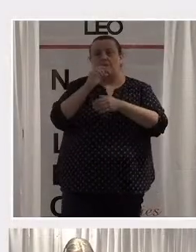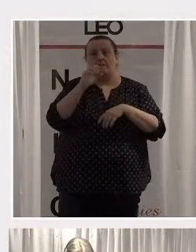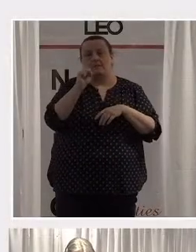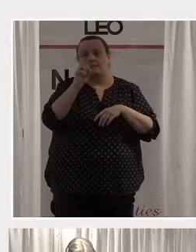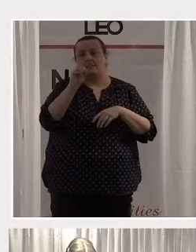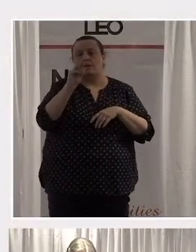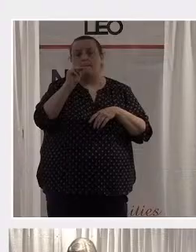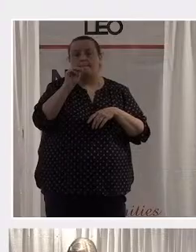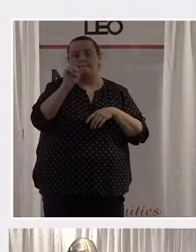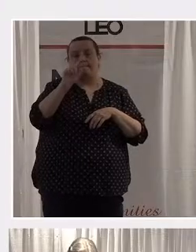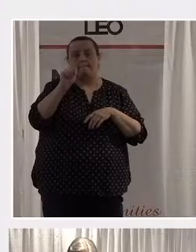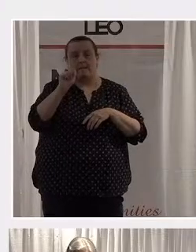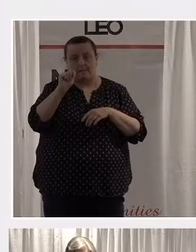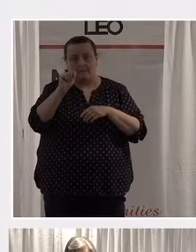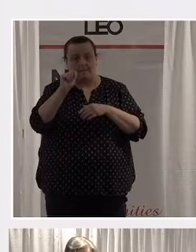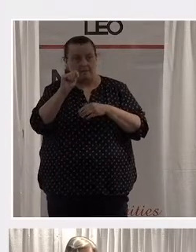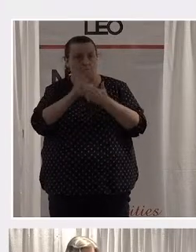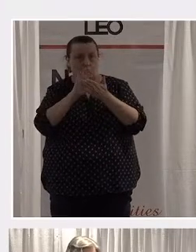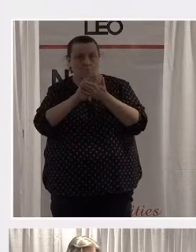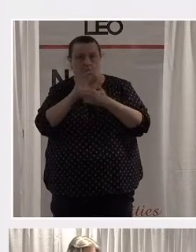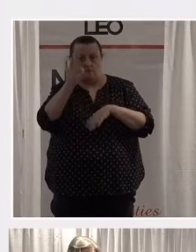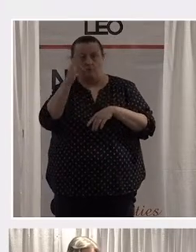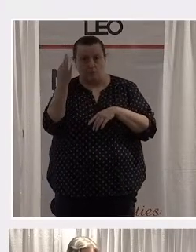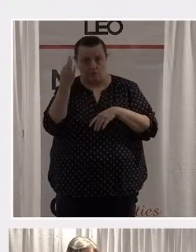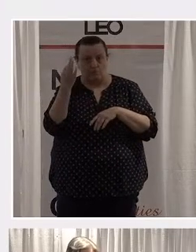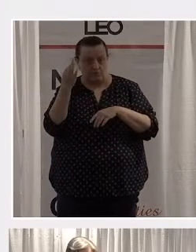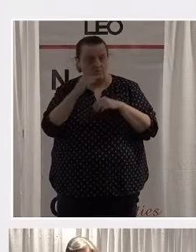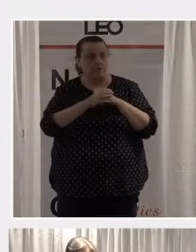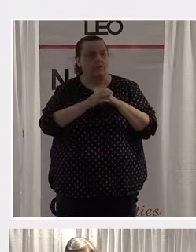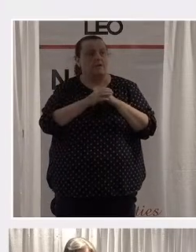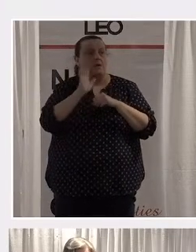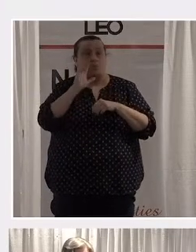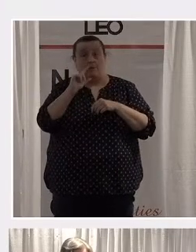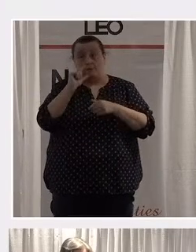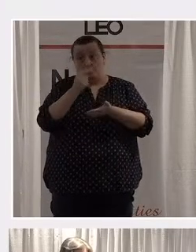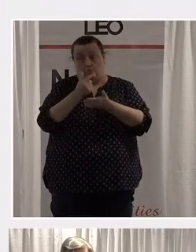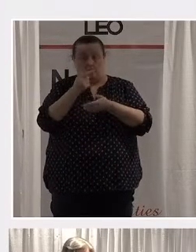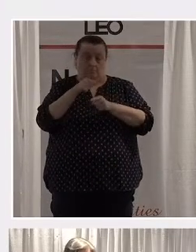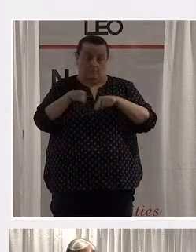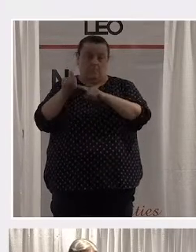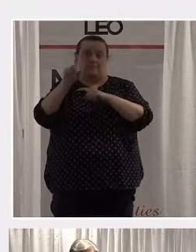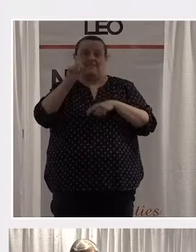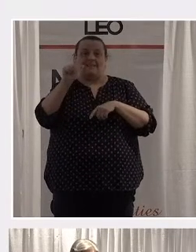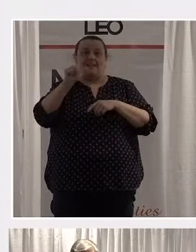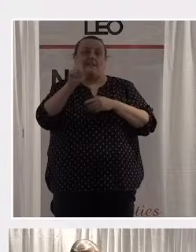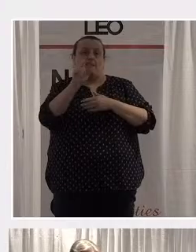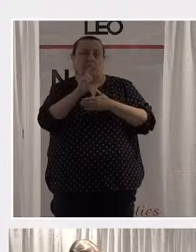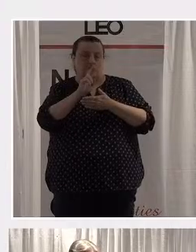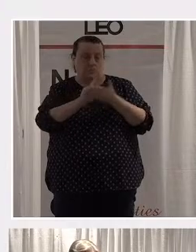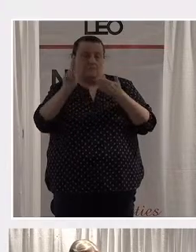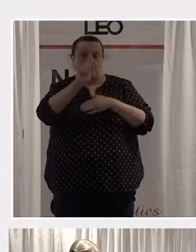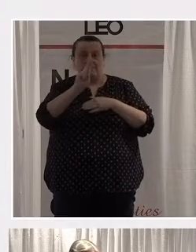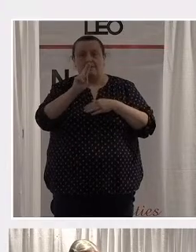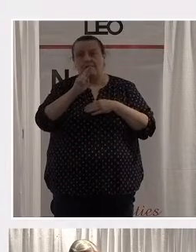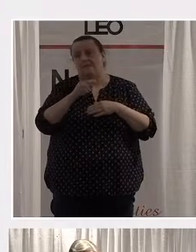IN THE FALL ROHAN WILL BEGIN HIS FIRST YEAR AT DALHOUSIE UNIVERSITY IN THE THERAPEUTIC RECREATION PROGRAM.